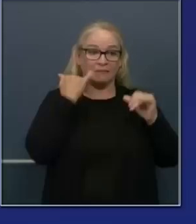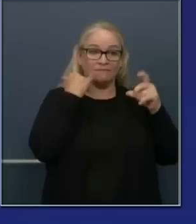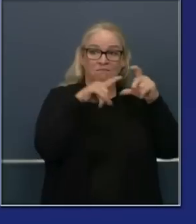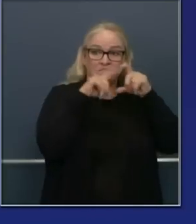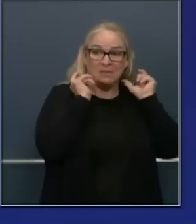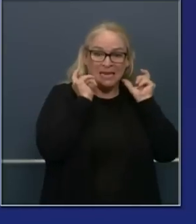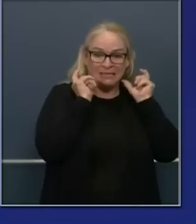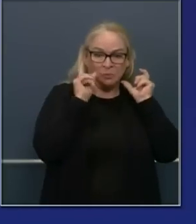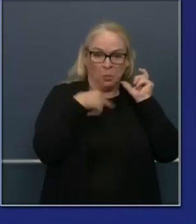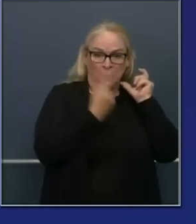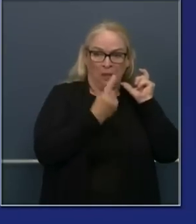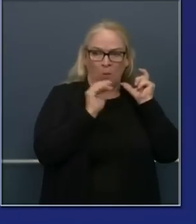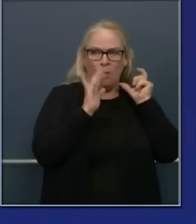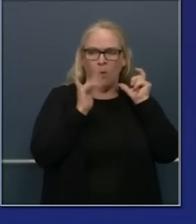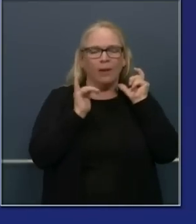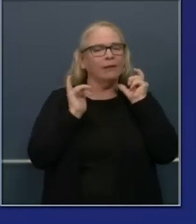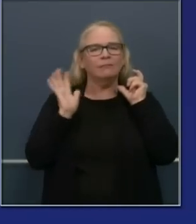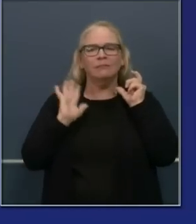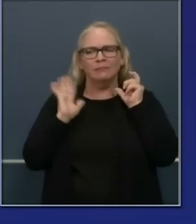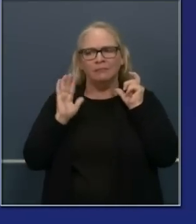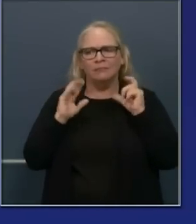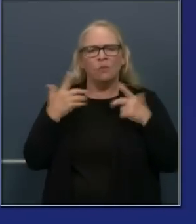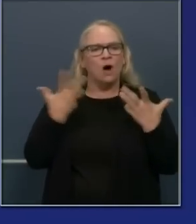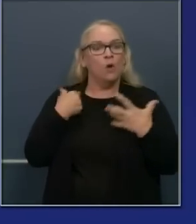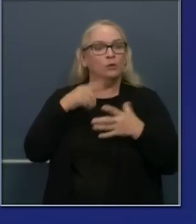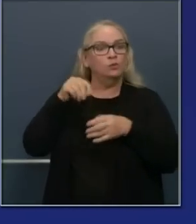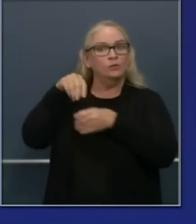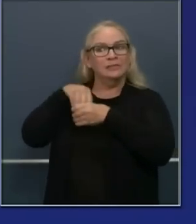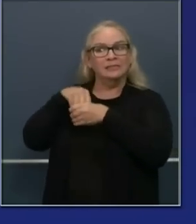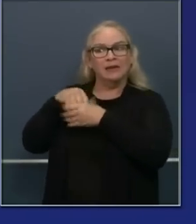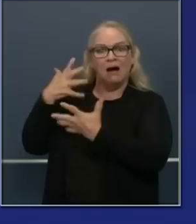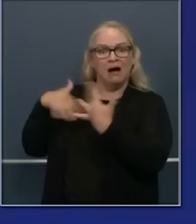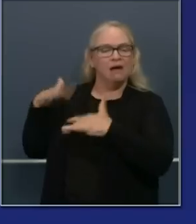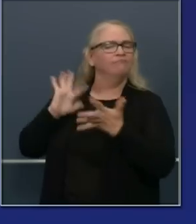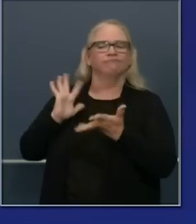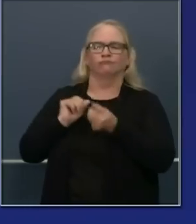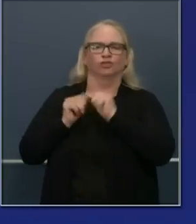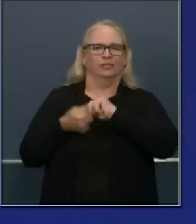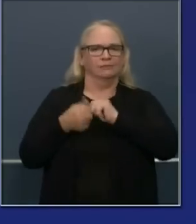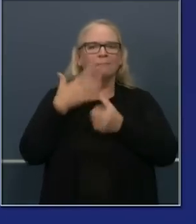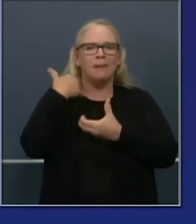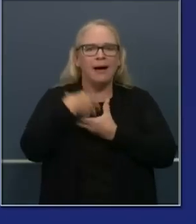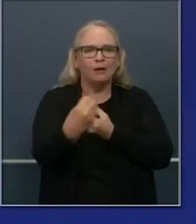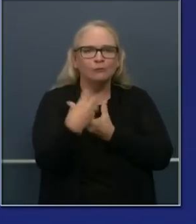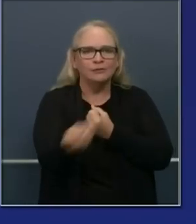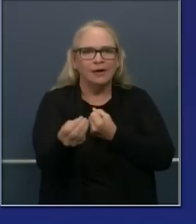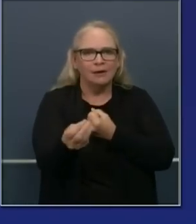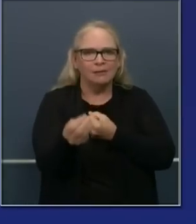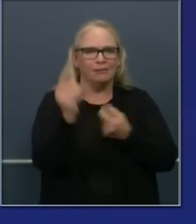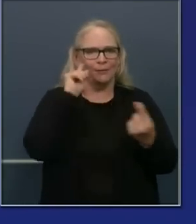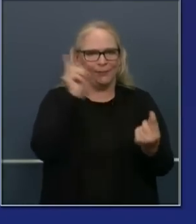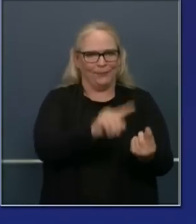THE VIRUS AND WE TALK OFTEN. NOT JUST ABOUT MASKS BUT THE IMPORTANCE OF MOVING INDOOR